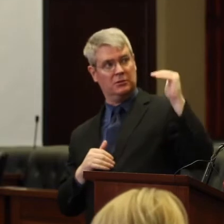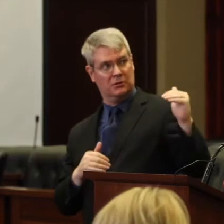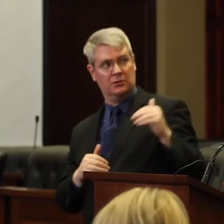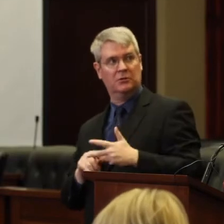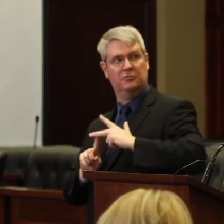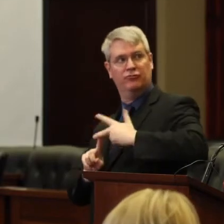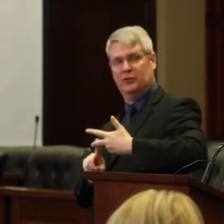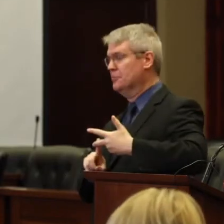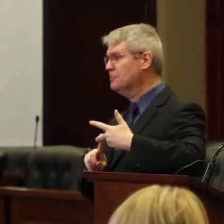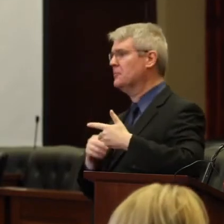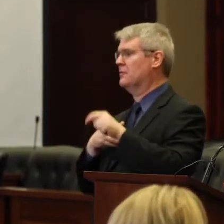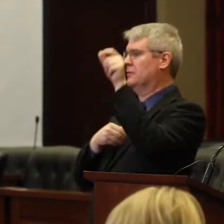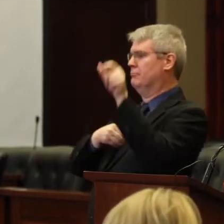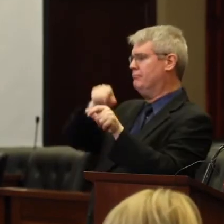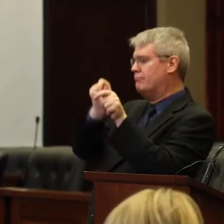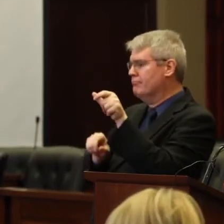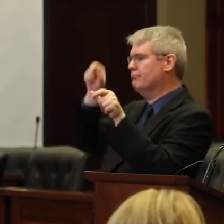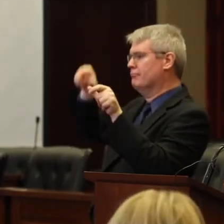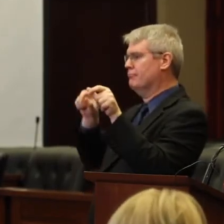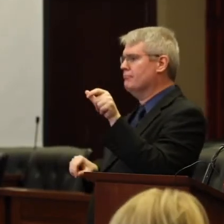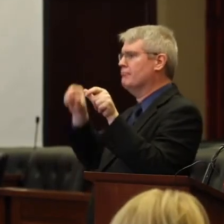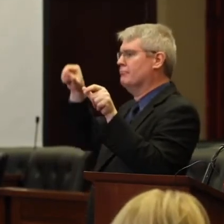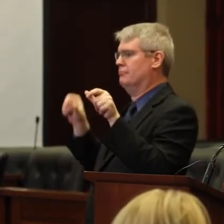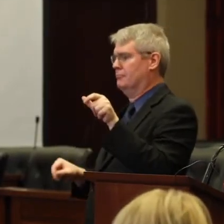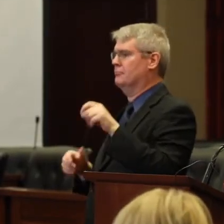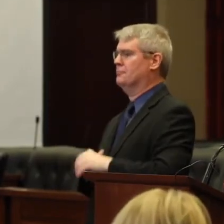Obviously, these all kind of fall into that bucket to a certain extent, but